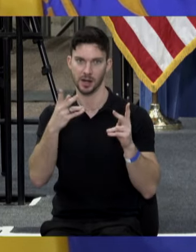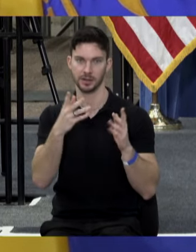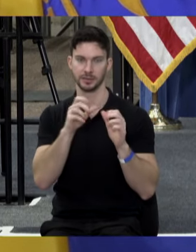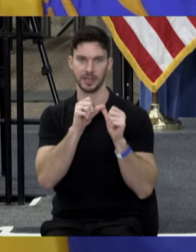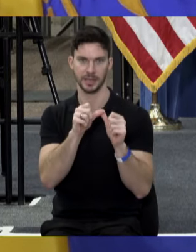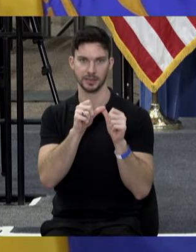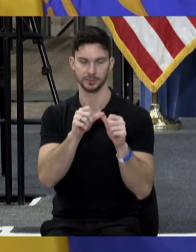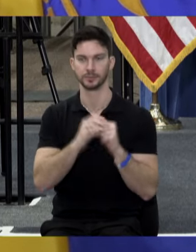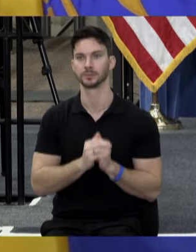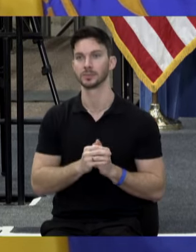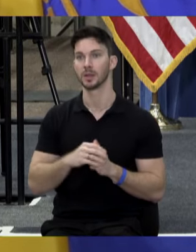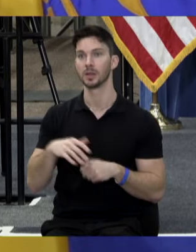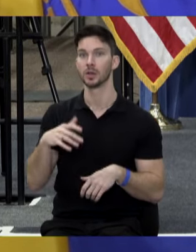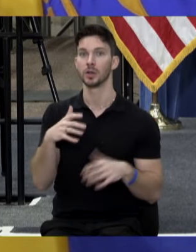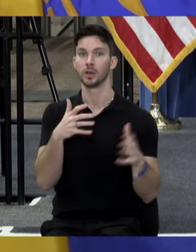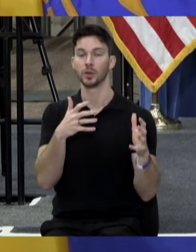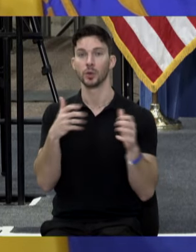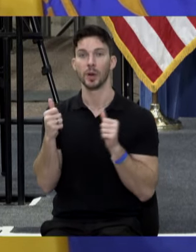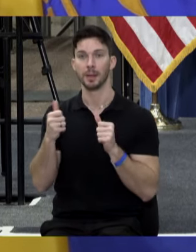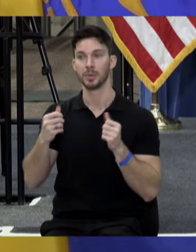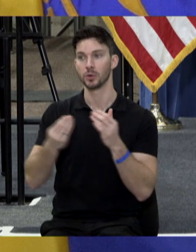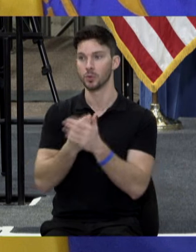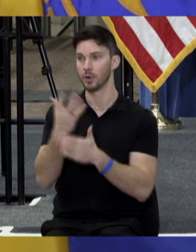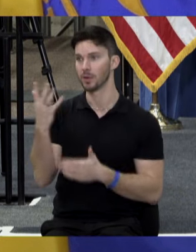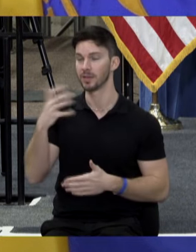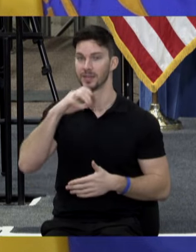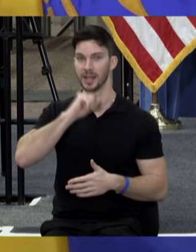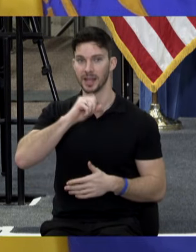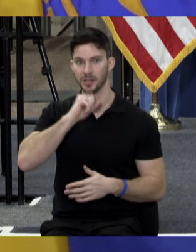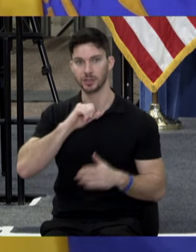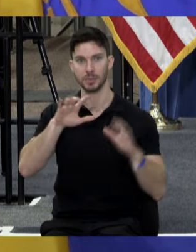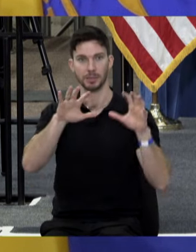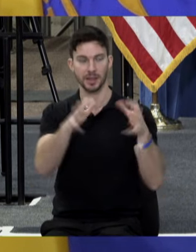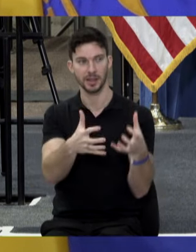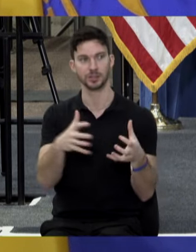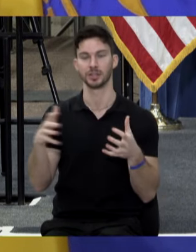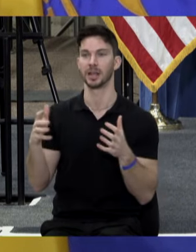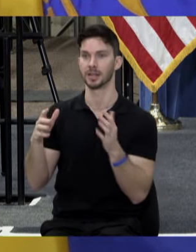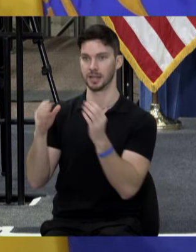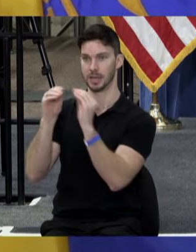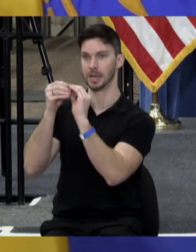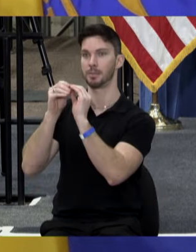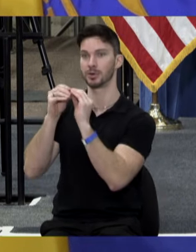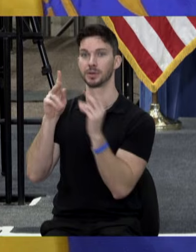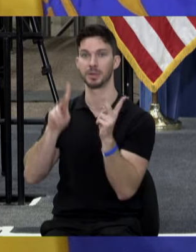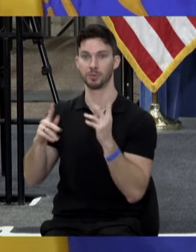aging population and the rising number of people living with disabilities. Yet we also have a